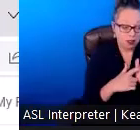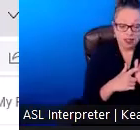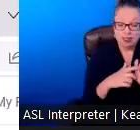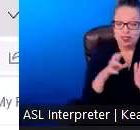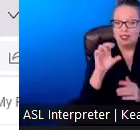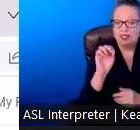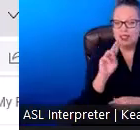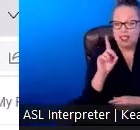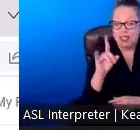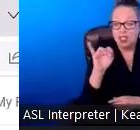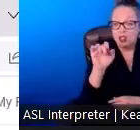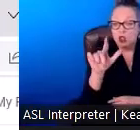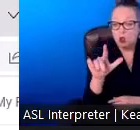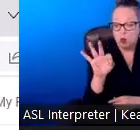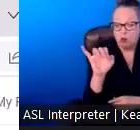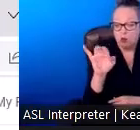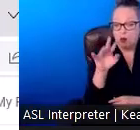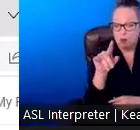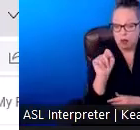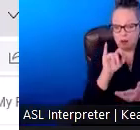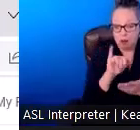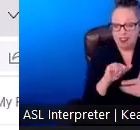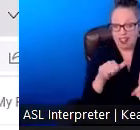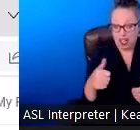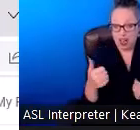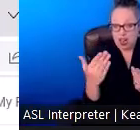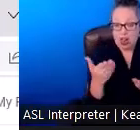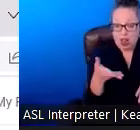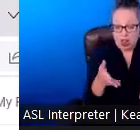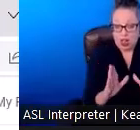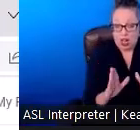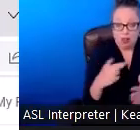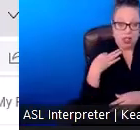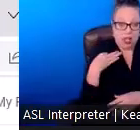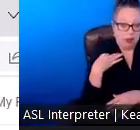just allows applicants to see the information that is relevant for them depending on the